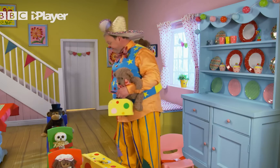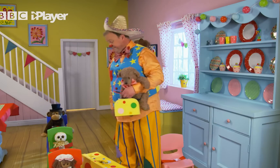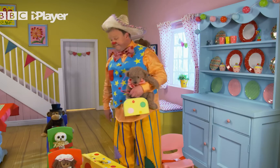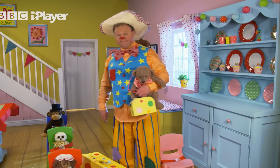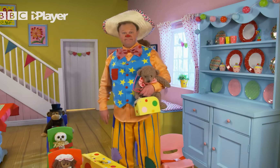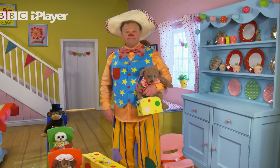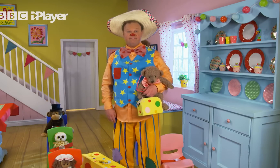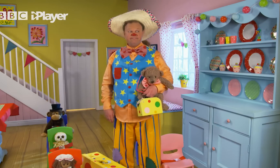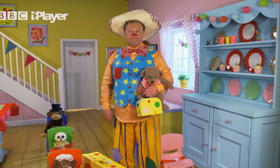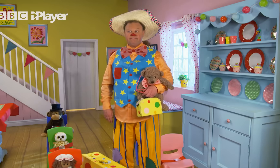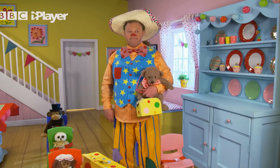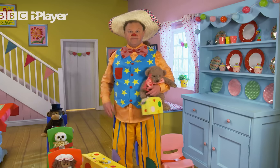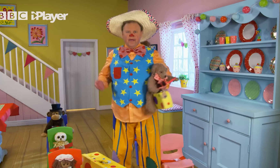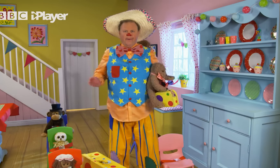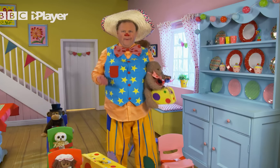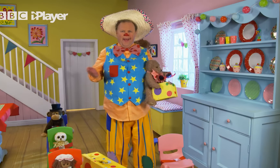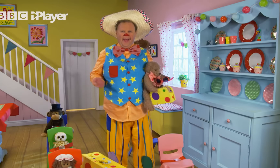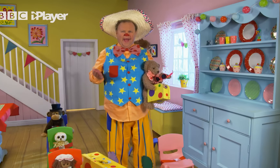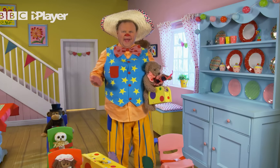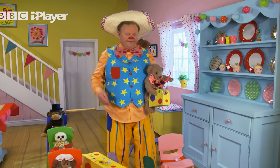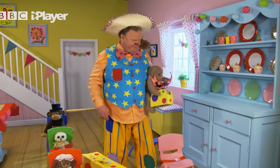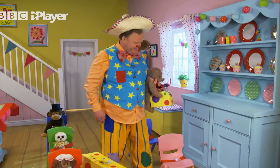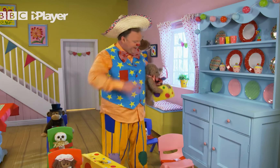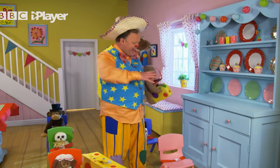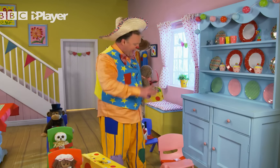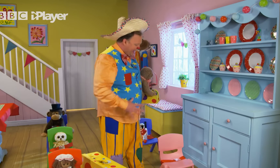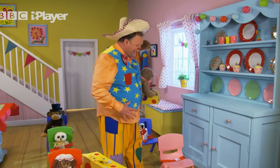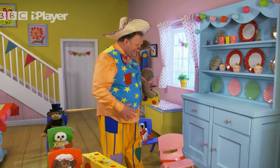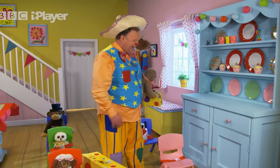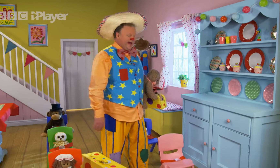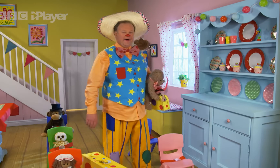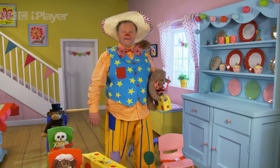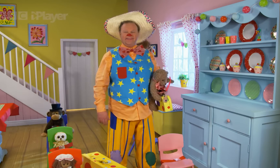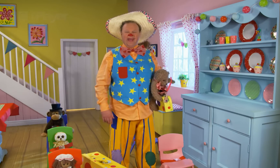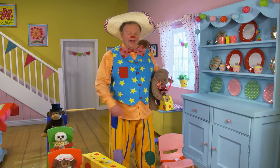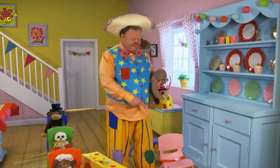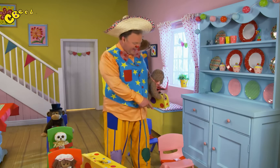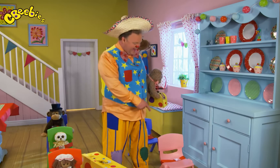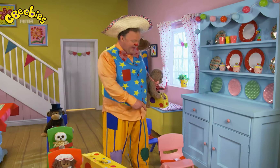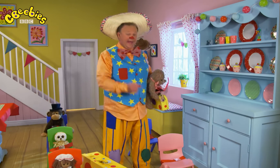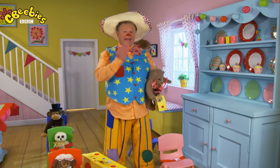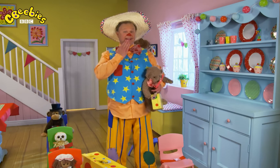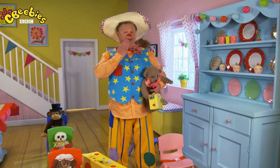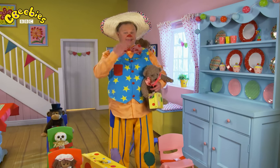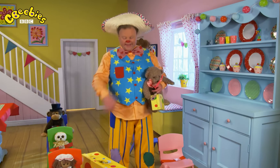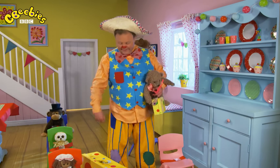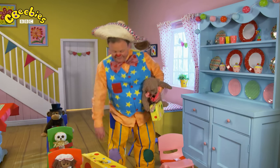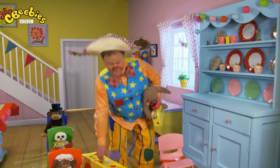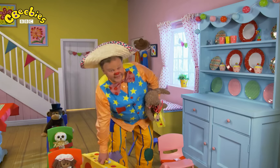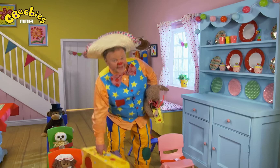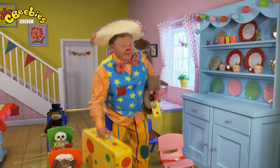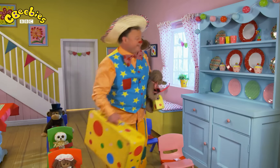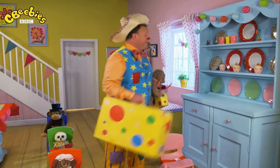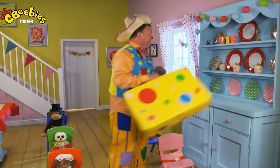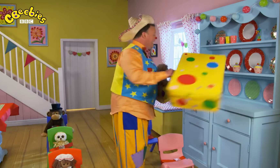there's a seat mr tumble where hey oh yes there thank you come on tumble ted